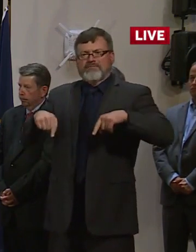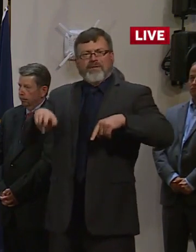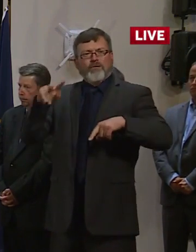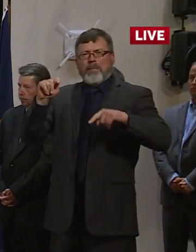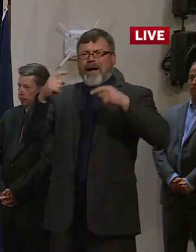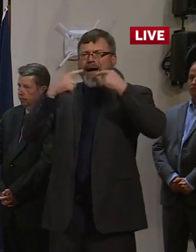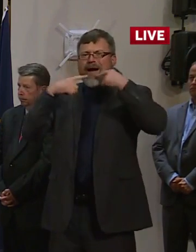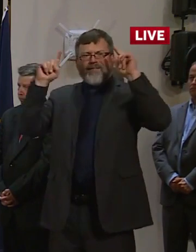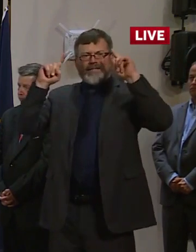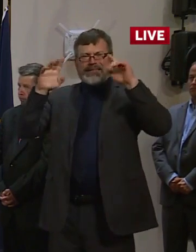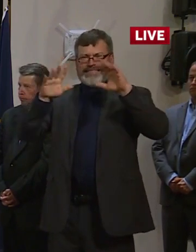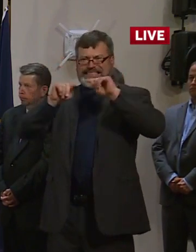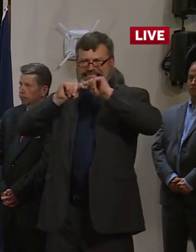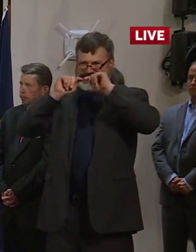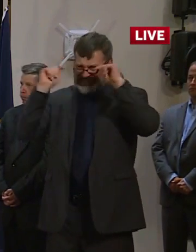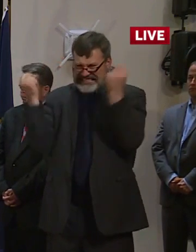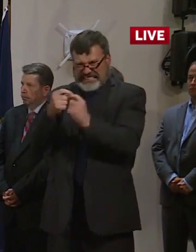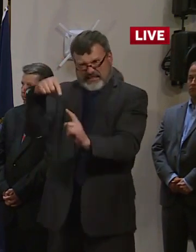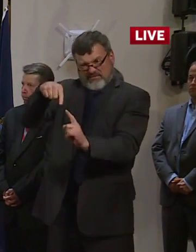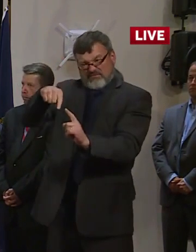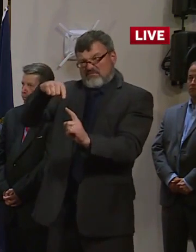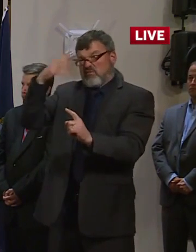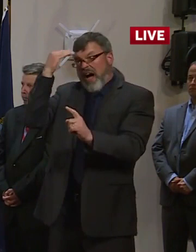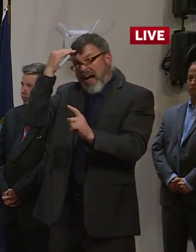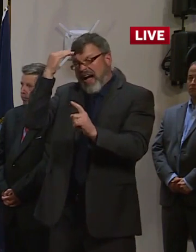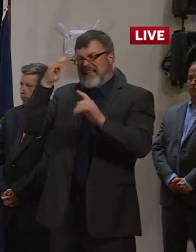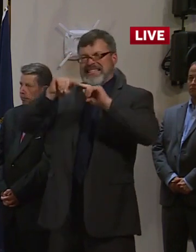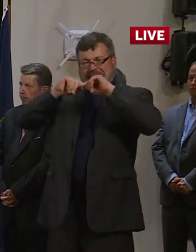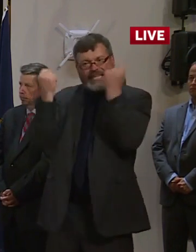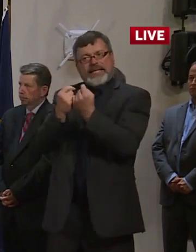THE MONTHS AHEAD, WE WILL BE READY.